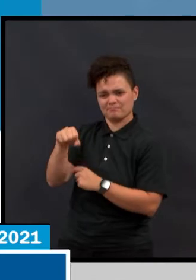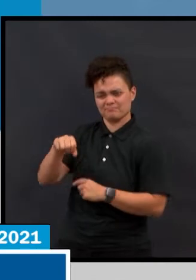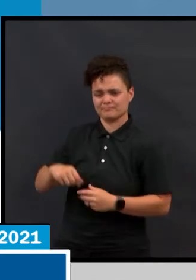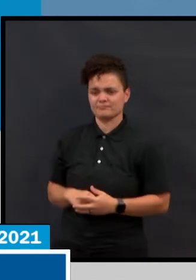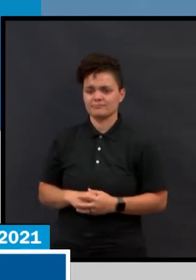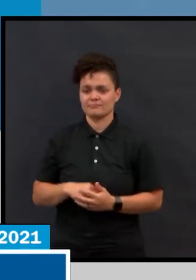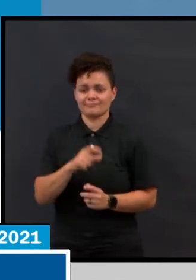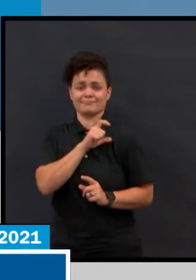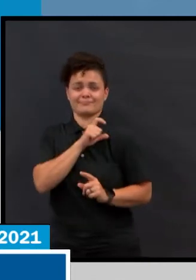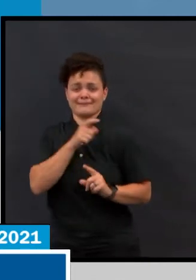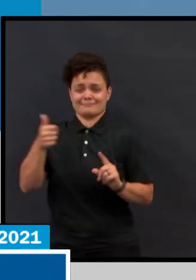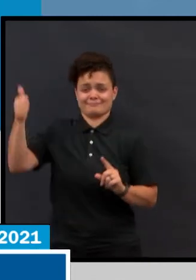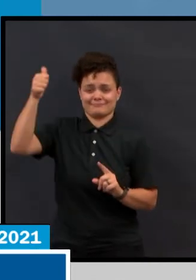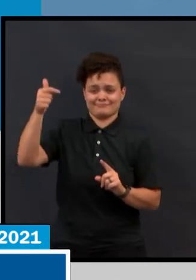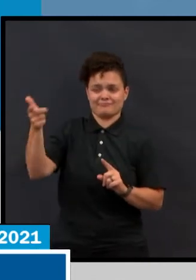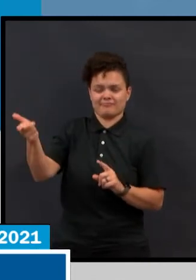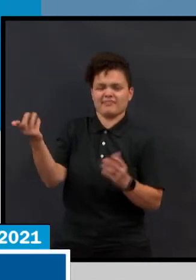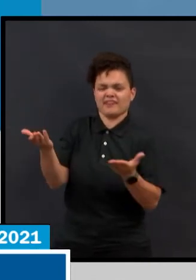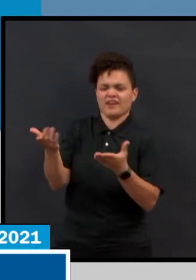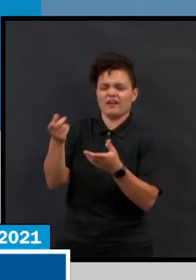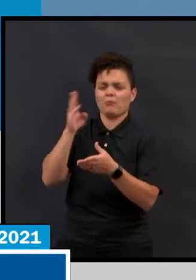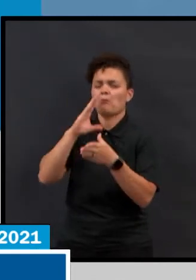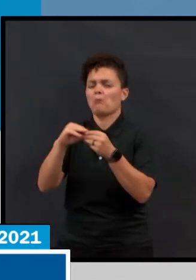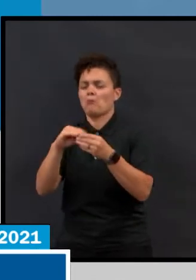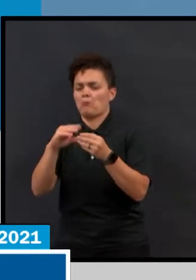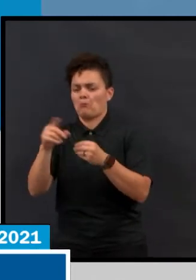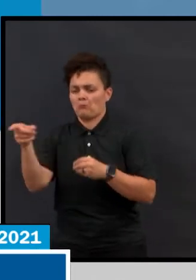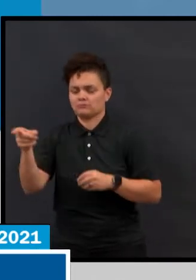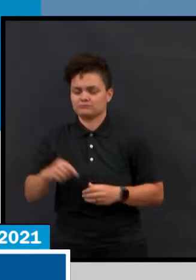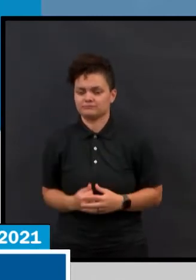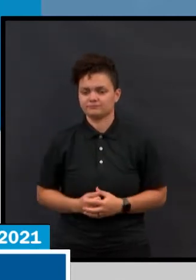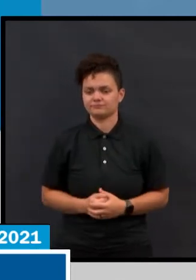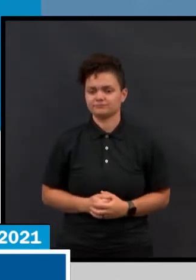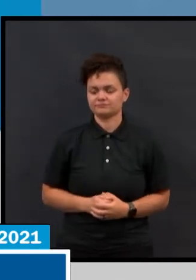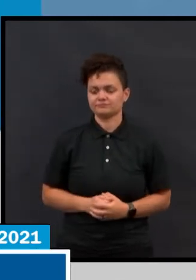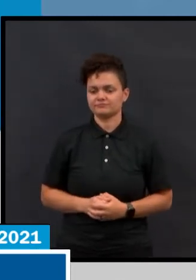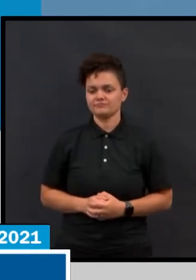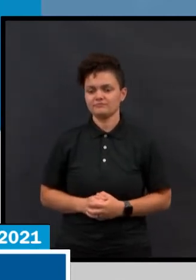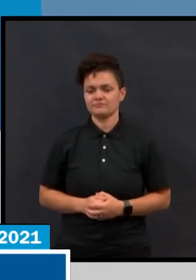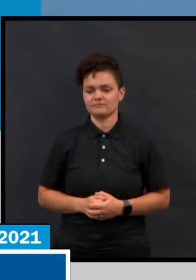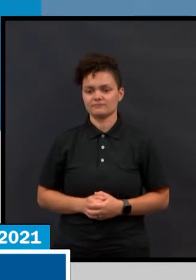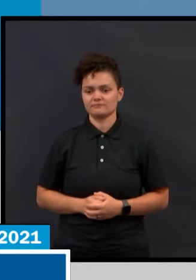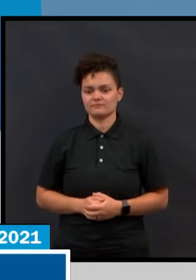from uh the commander of this great district uh kathy bancroft as well as chief payson